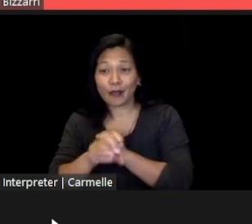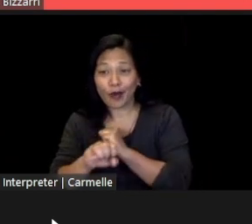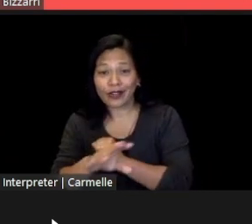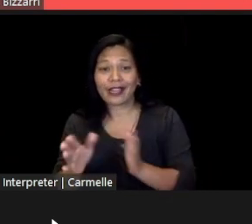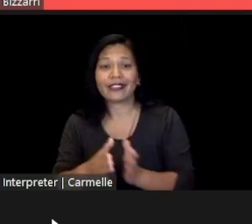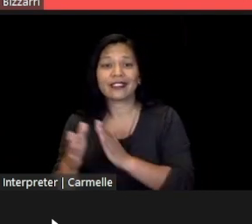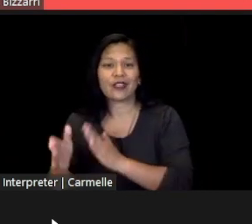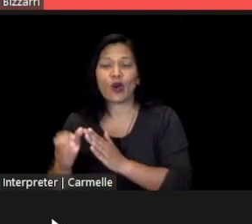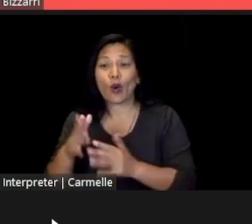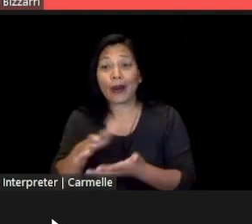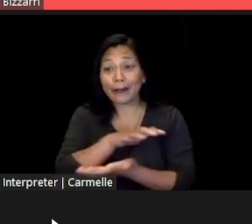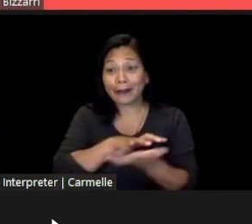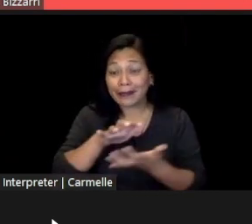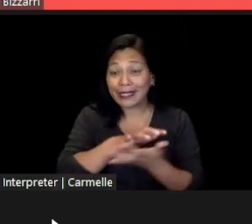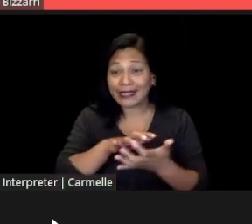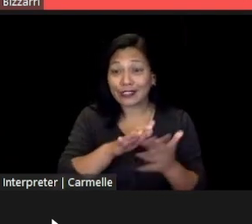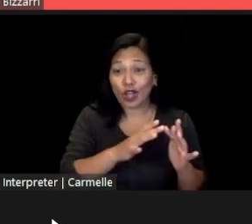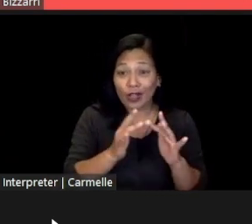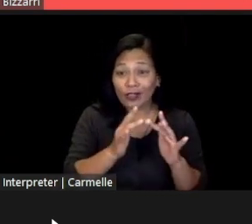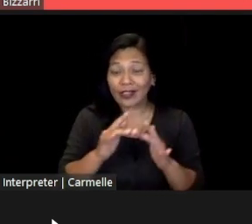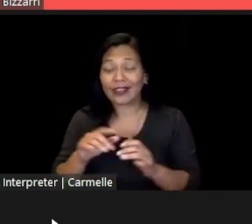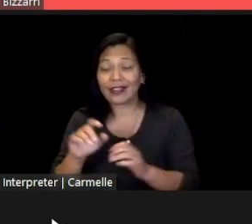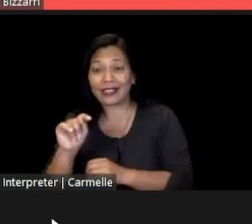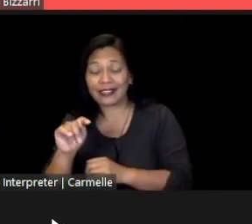media element that's used maybe as a promotional vehicle.